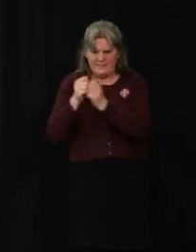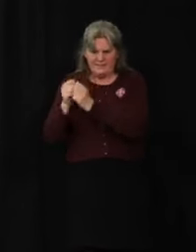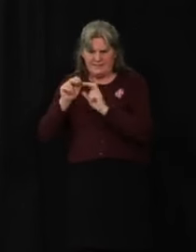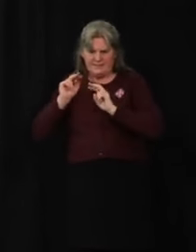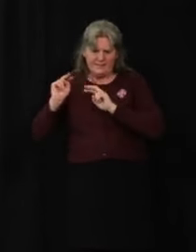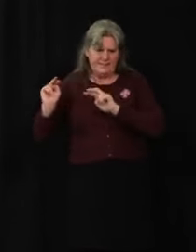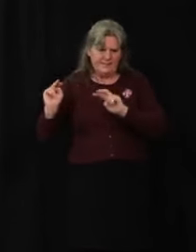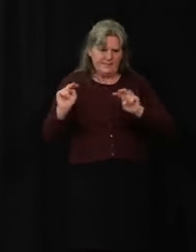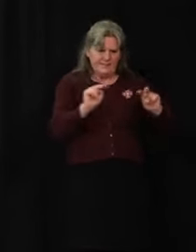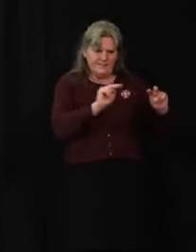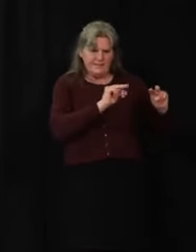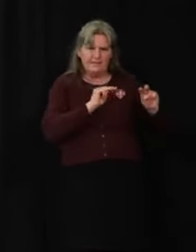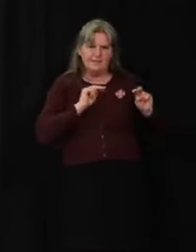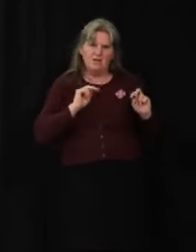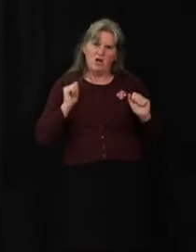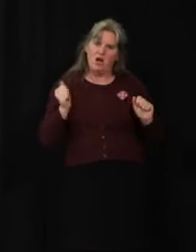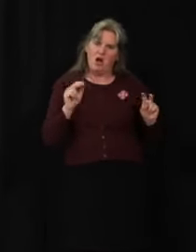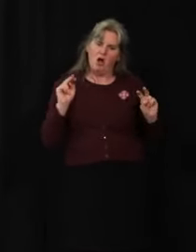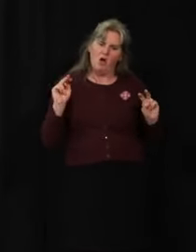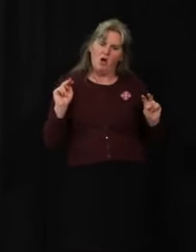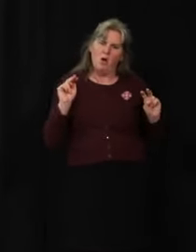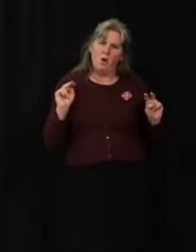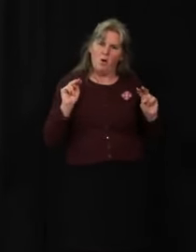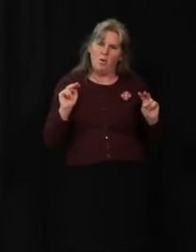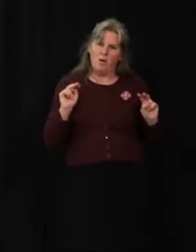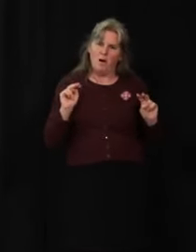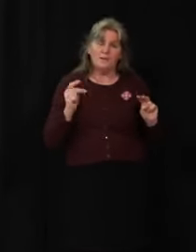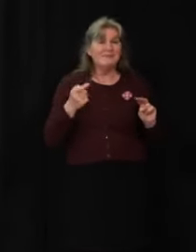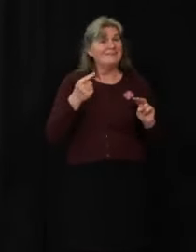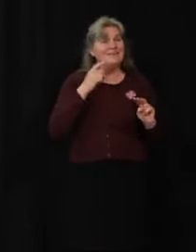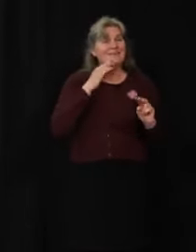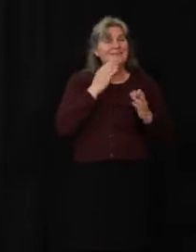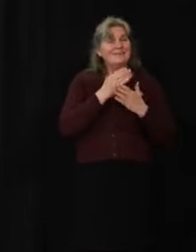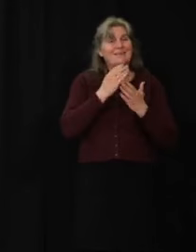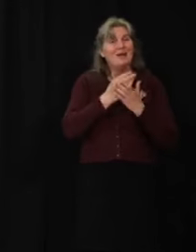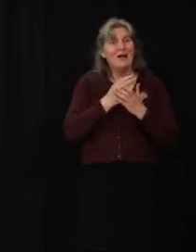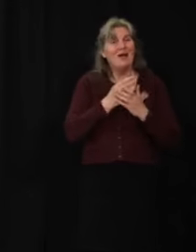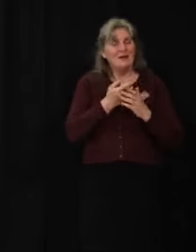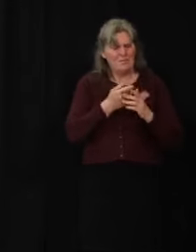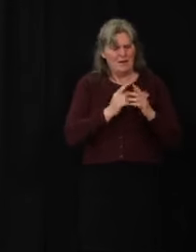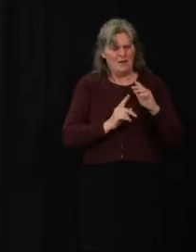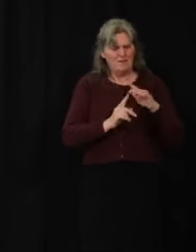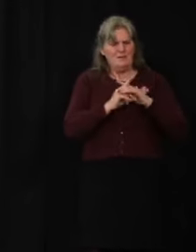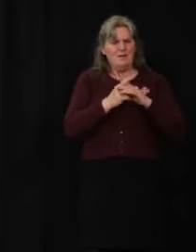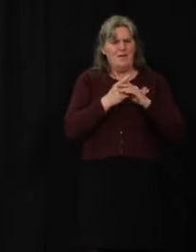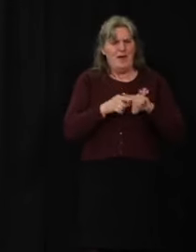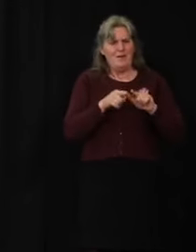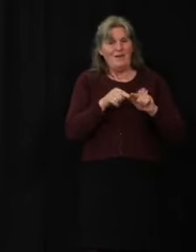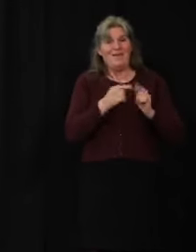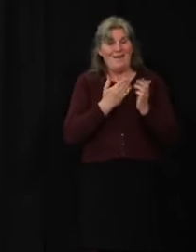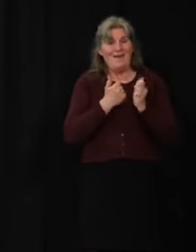going to throw the door wide open. Think about why you're travelling. To which community, how